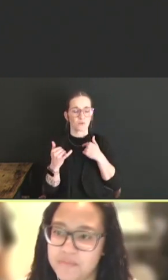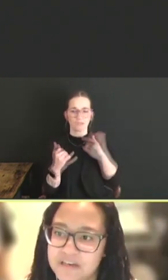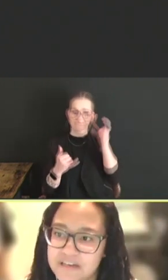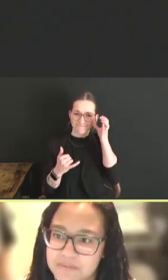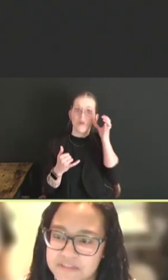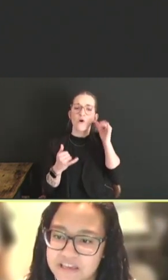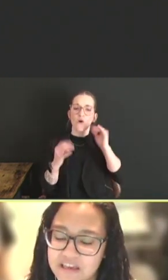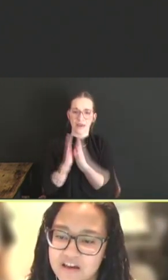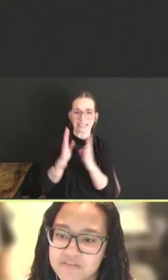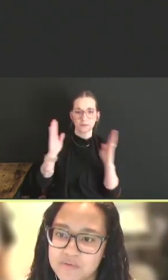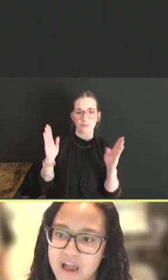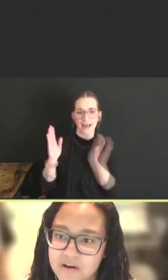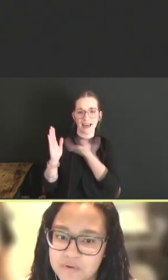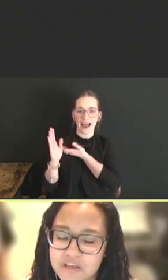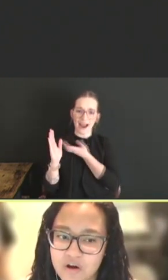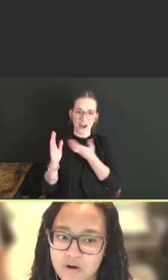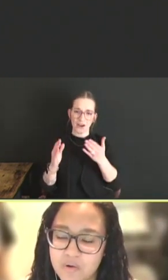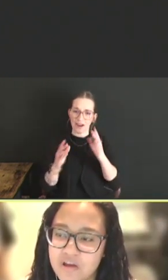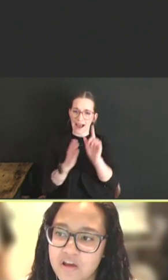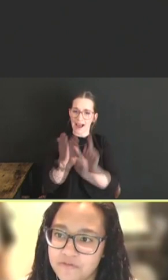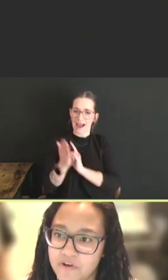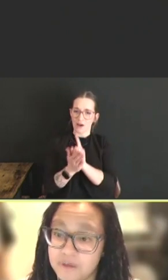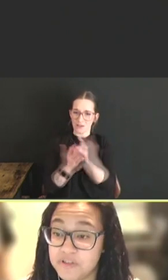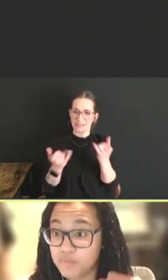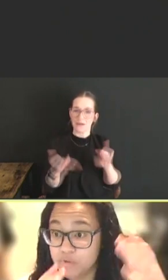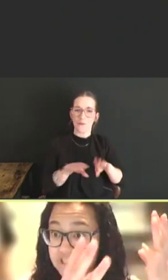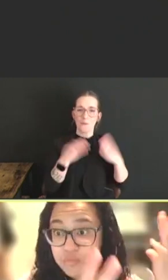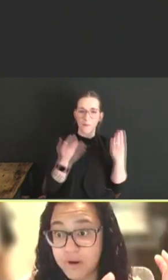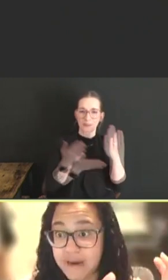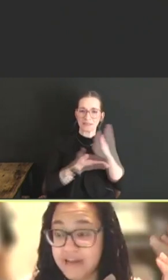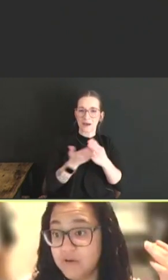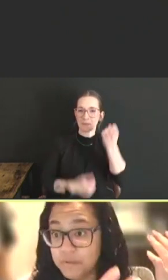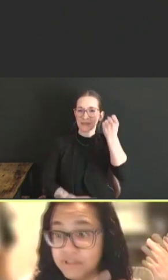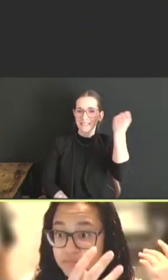that we need to be thinking of, is how do we go from this really great and really